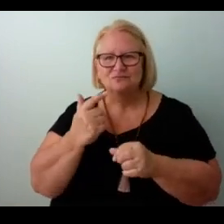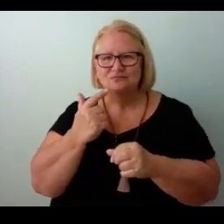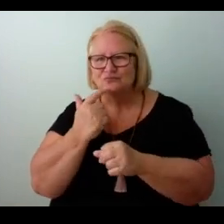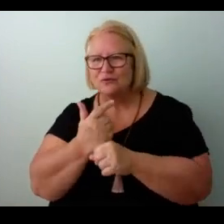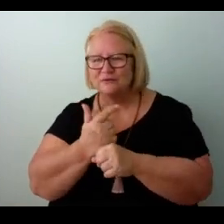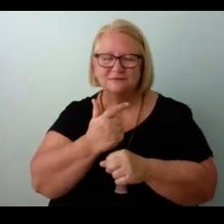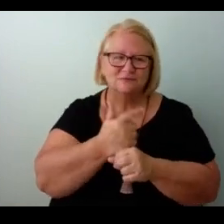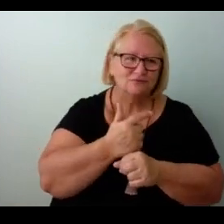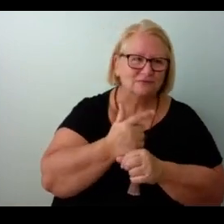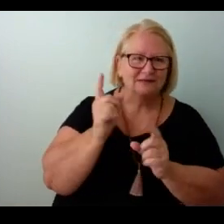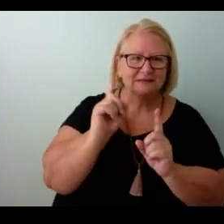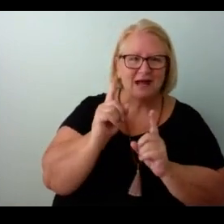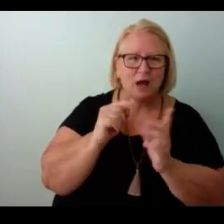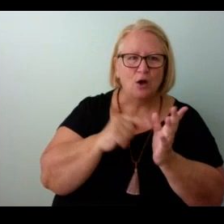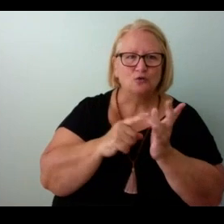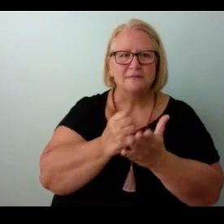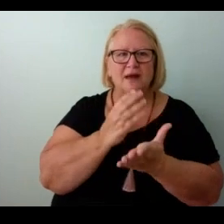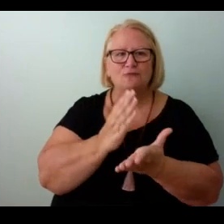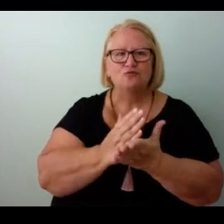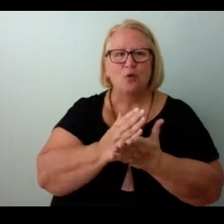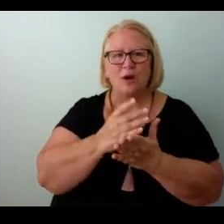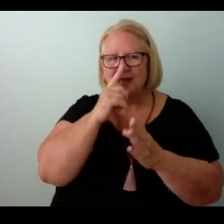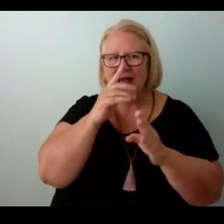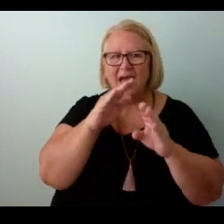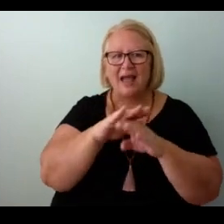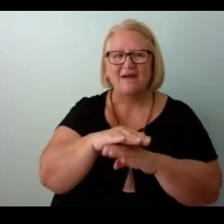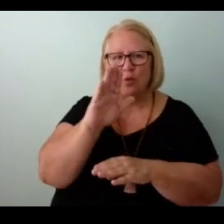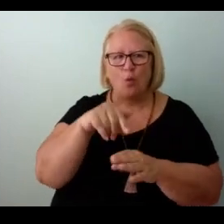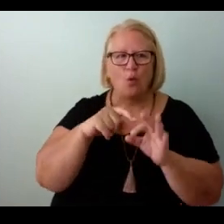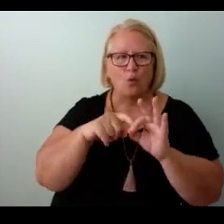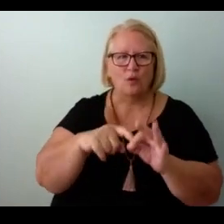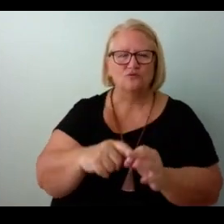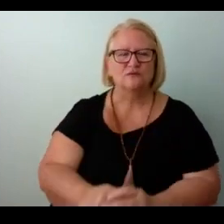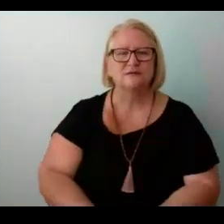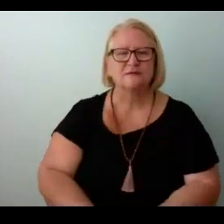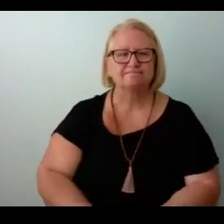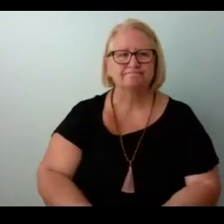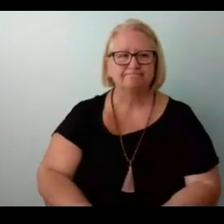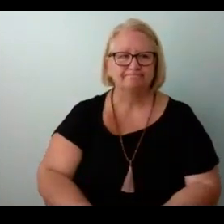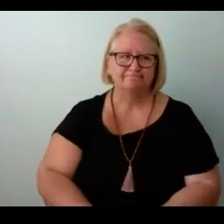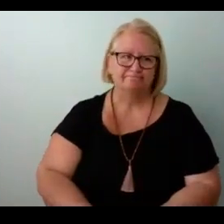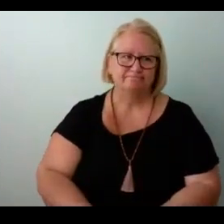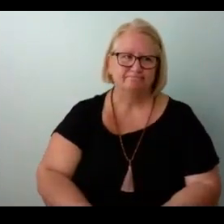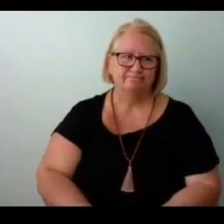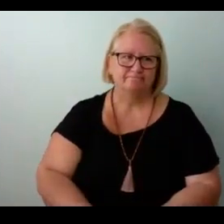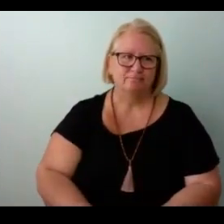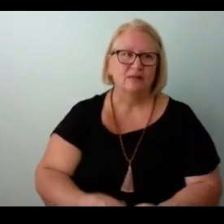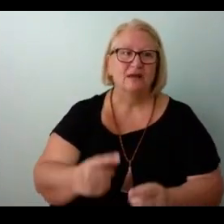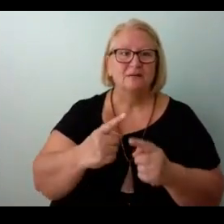to make sure we can cover all the questions that everyone has and of course without our audience.